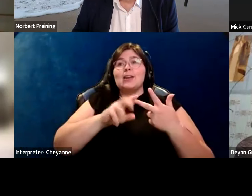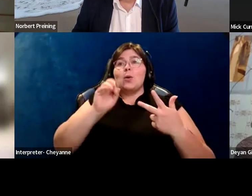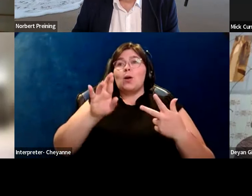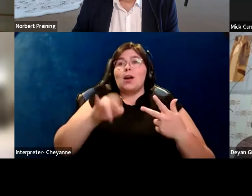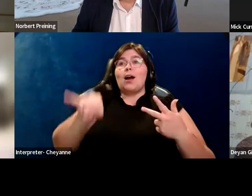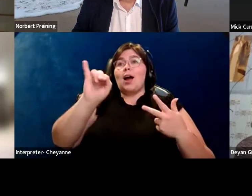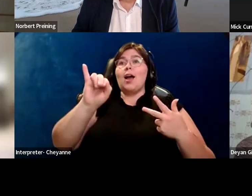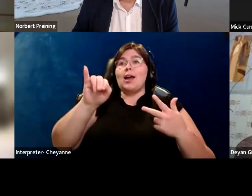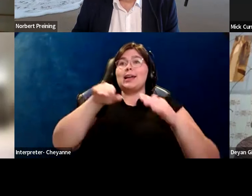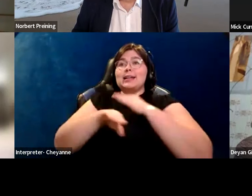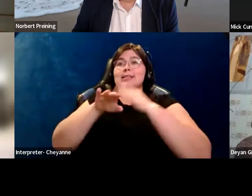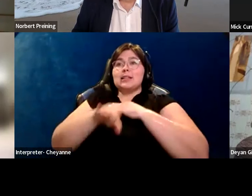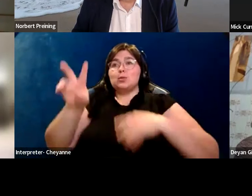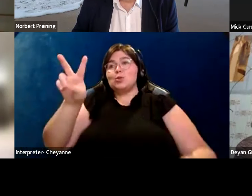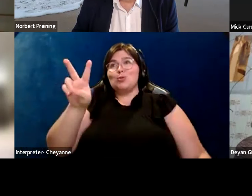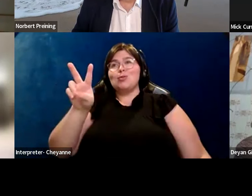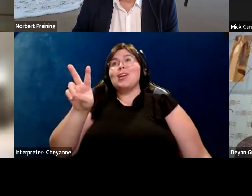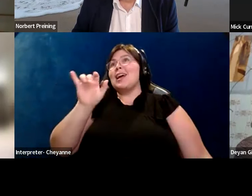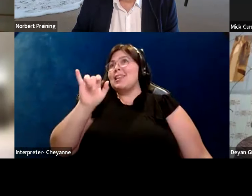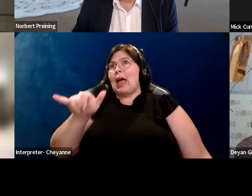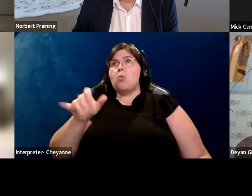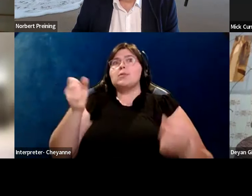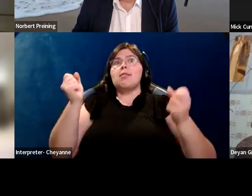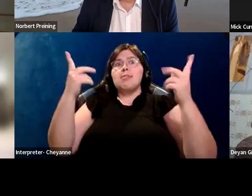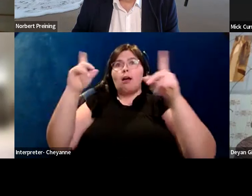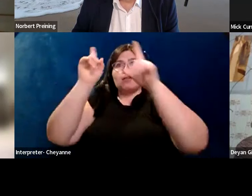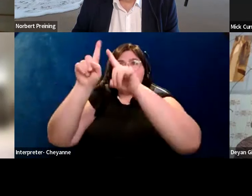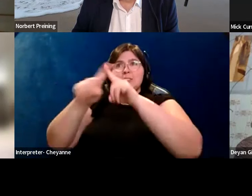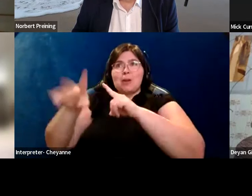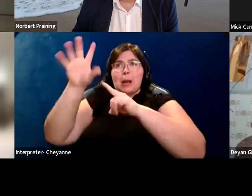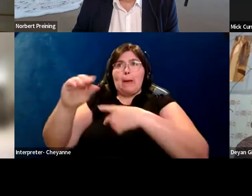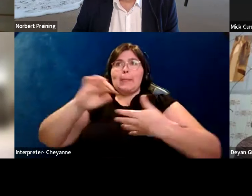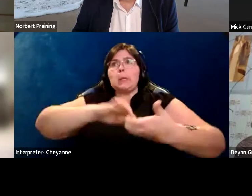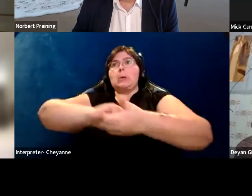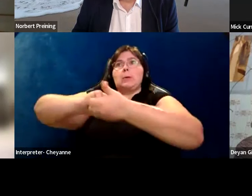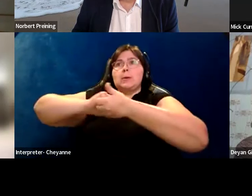which was a joint effort of many different companies to make an accessibility standard.